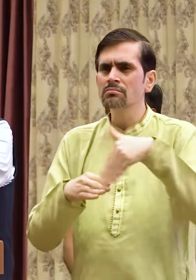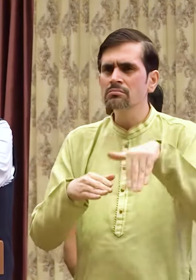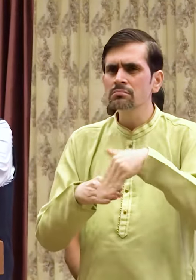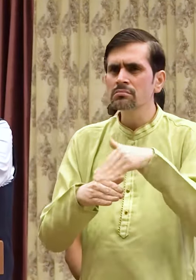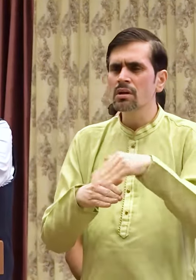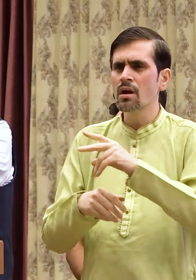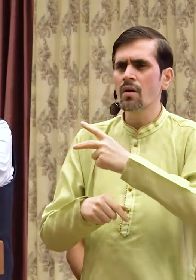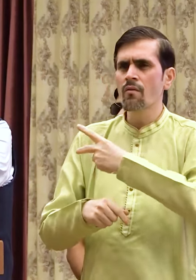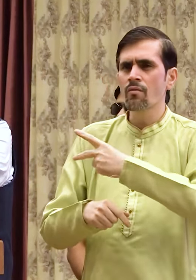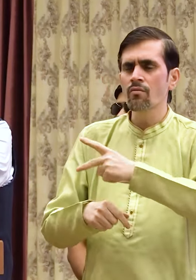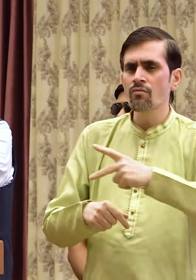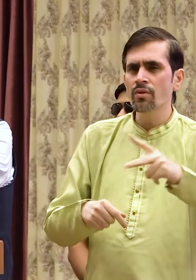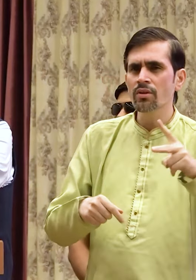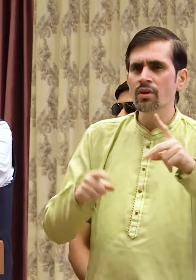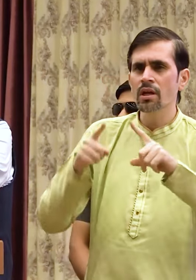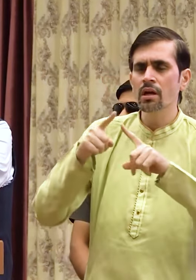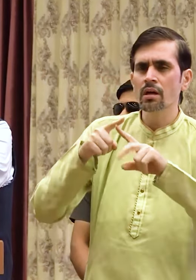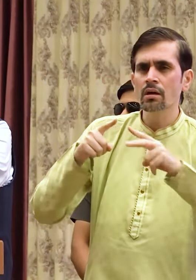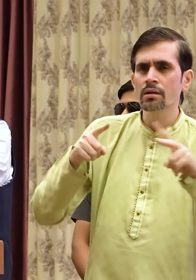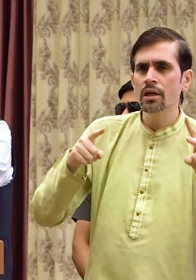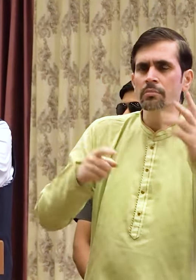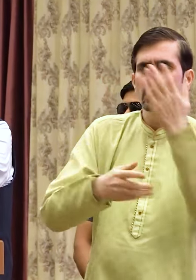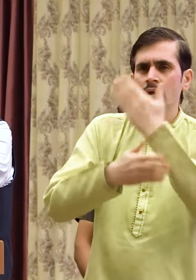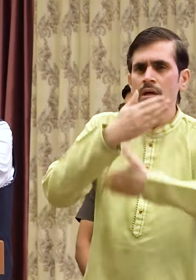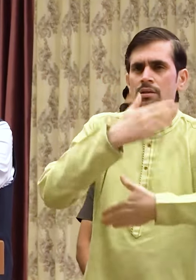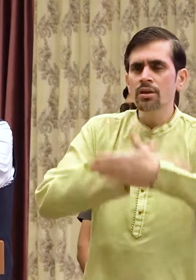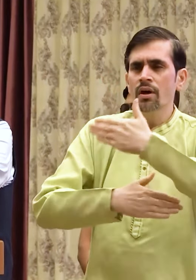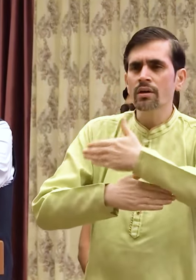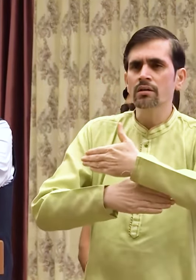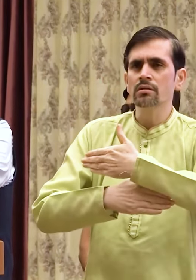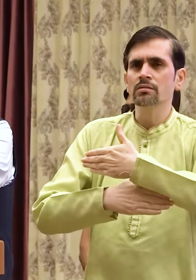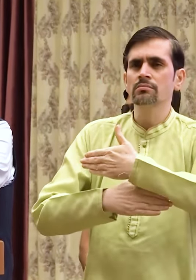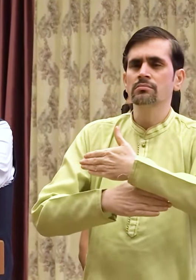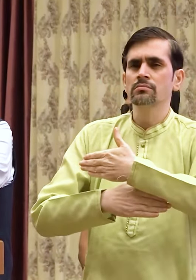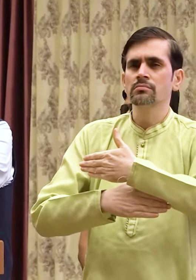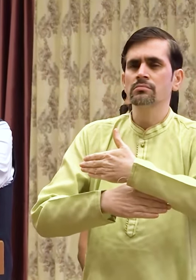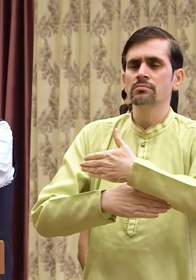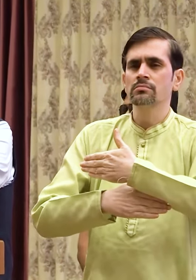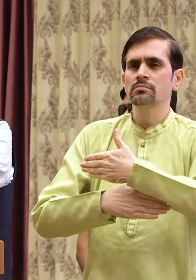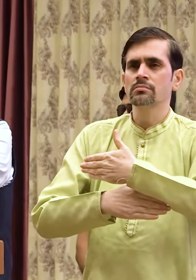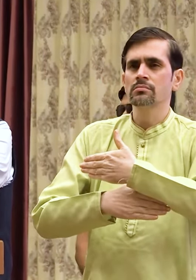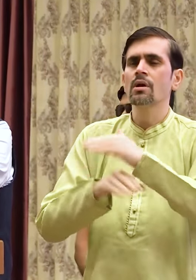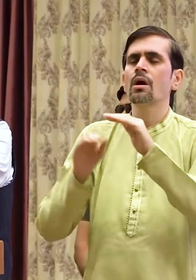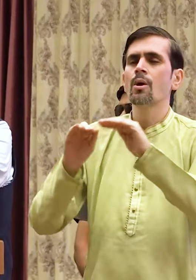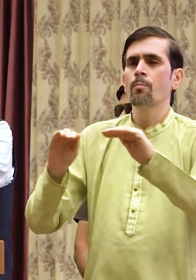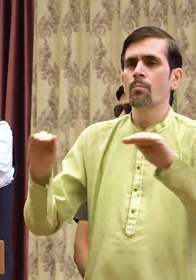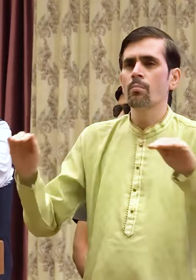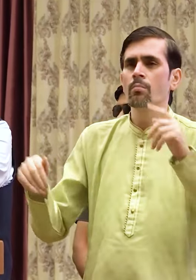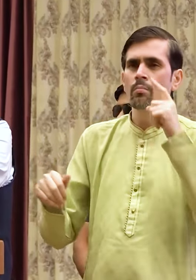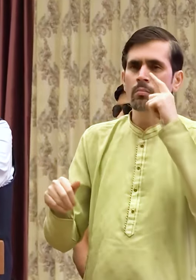for boys and girls with different handicaps,